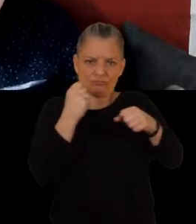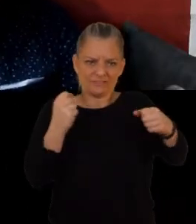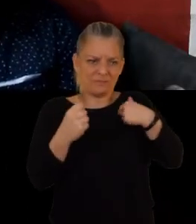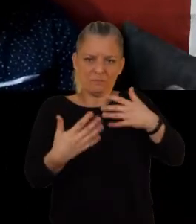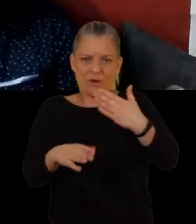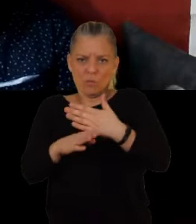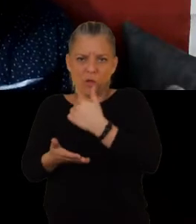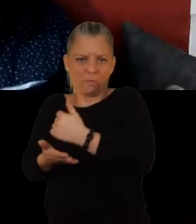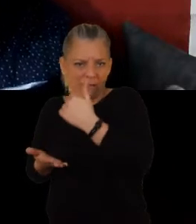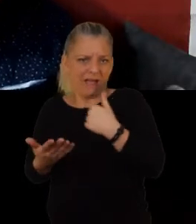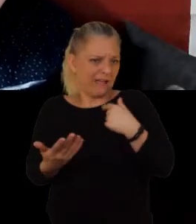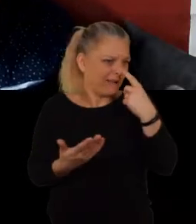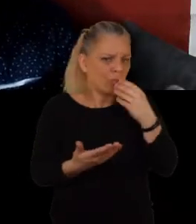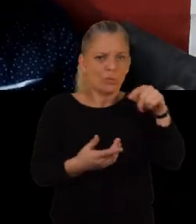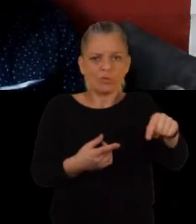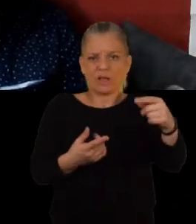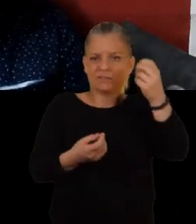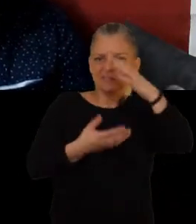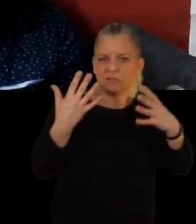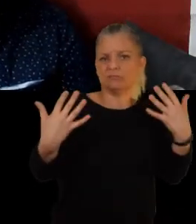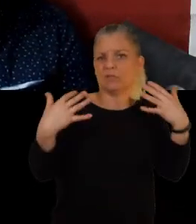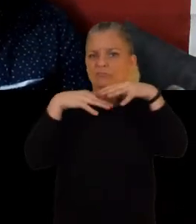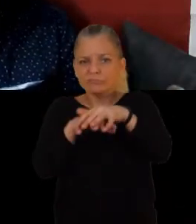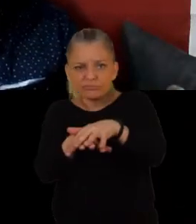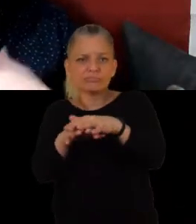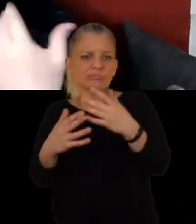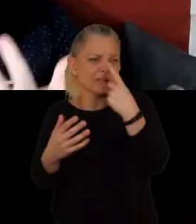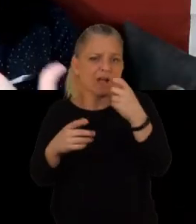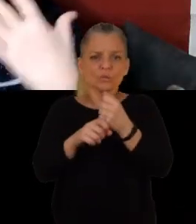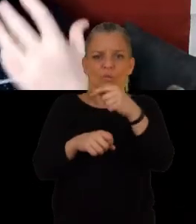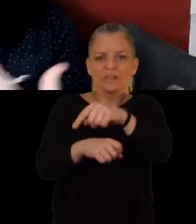i've got a master's degree and i've you know was in a bank before and i can use all of this